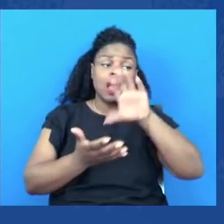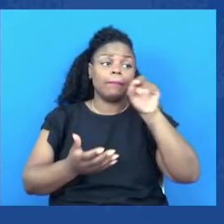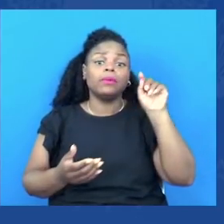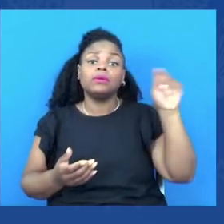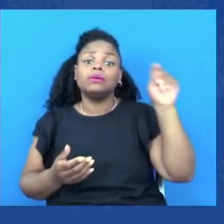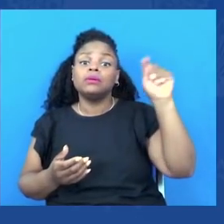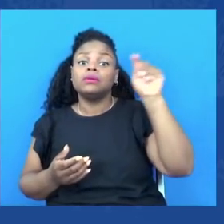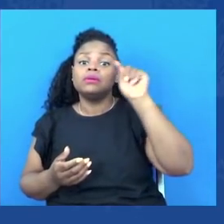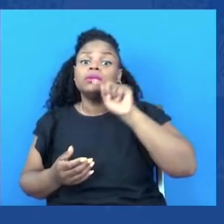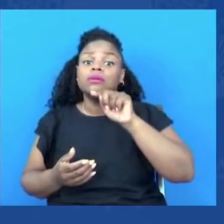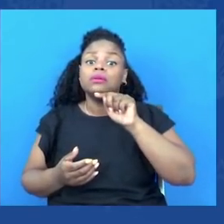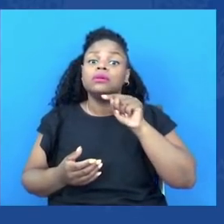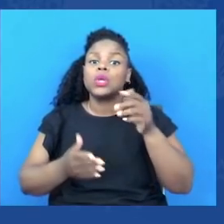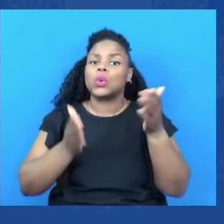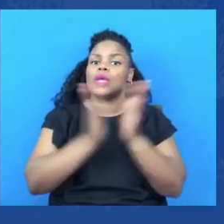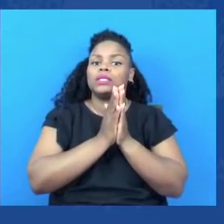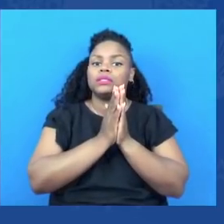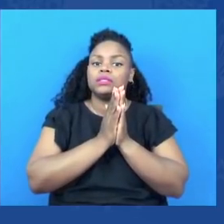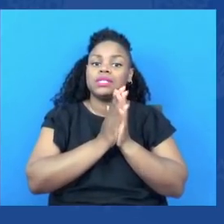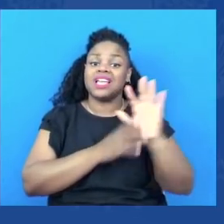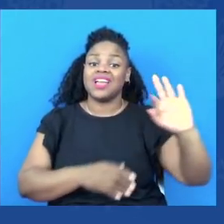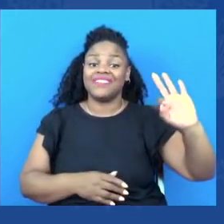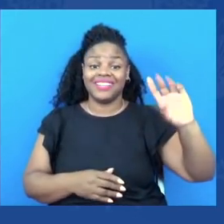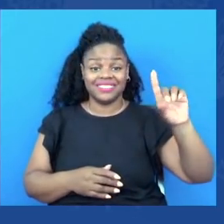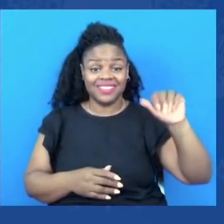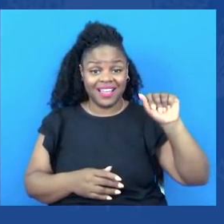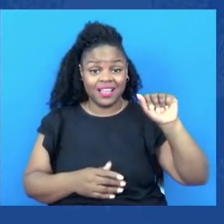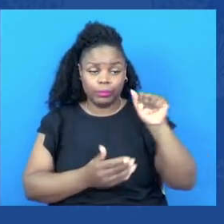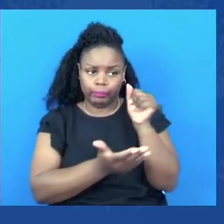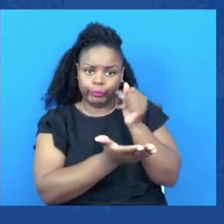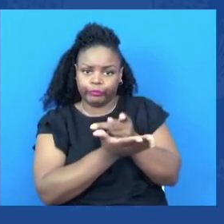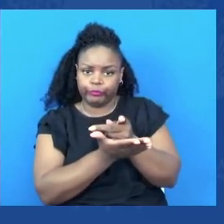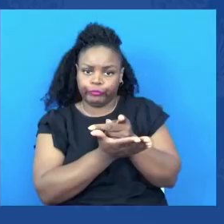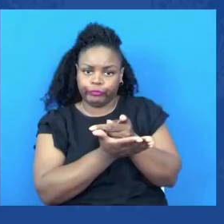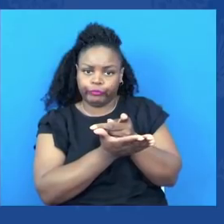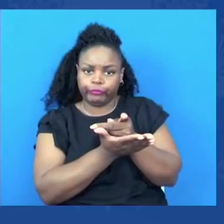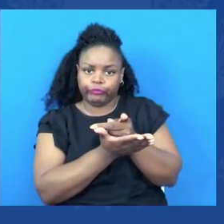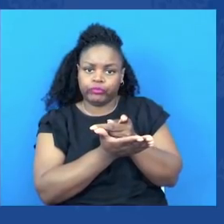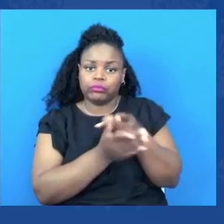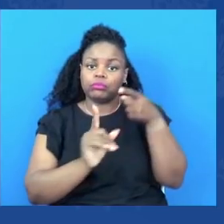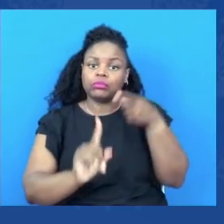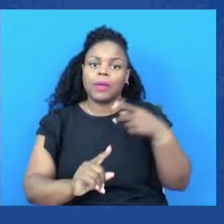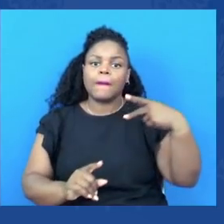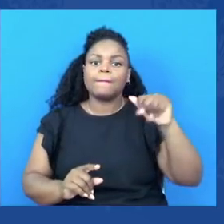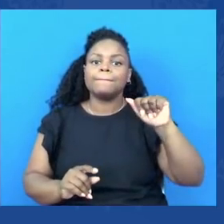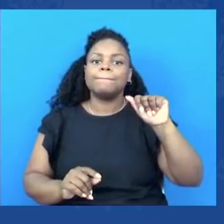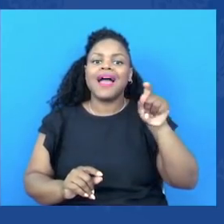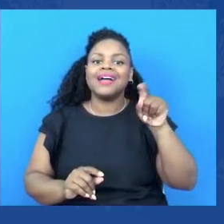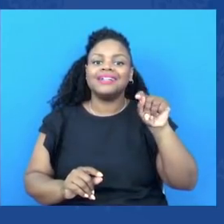for a certain drug to get a patent, it's allowed -- the patent -- it's allowed to exclusively sell